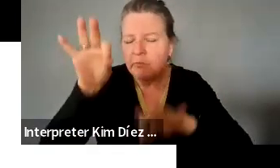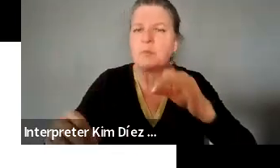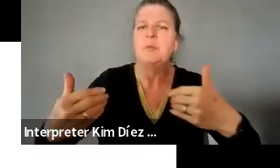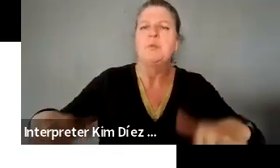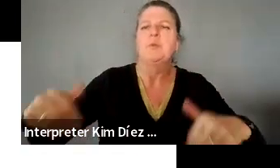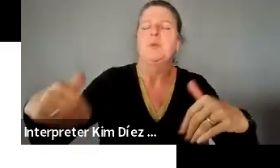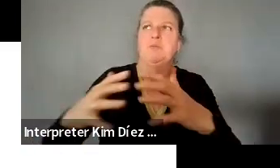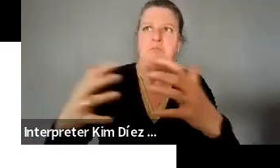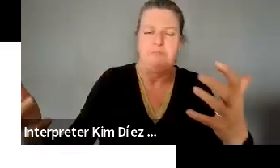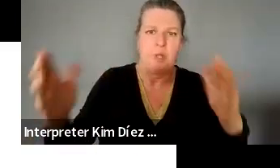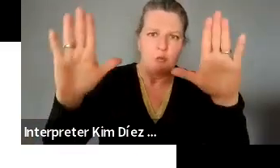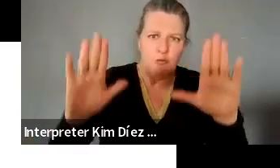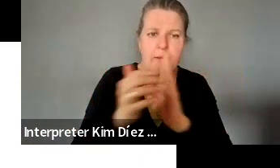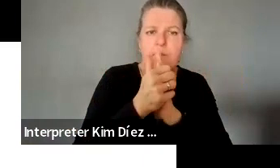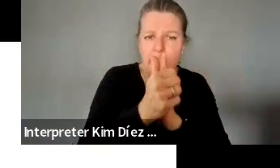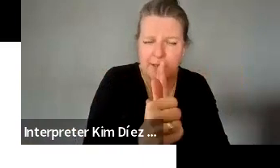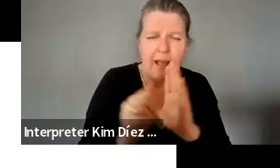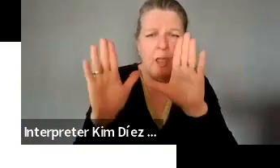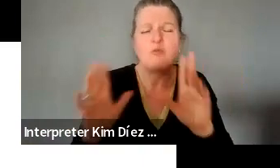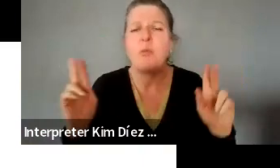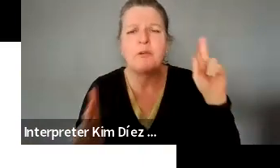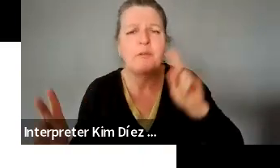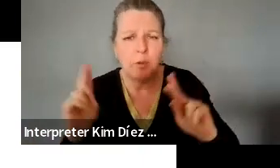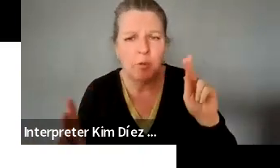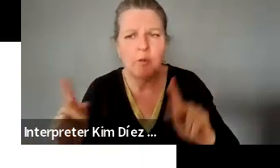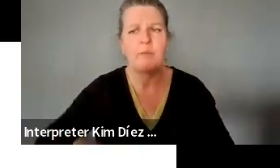and wonderful human beings we have here in our system.